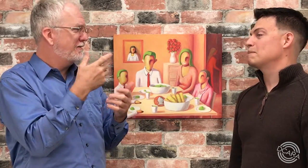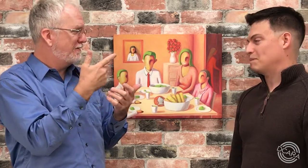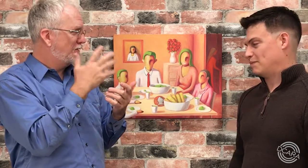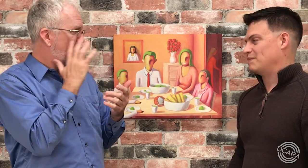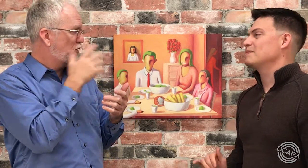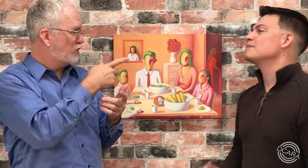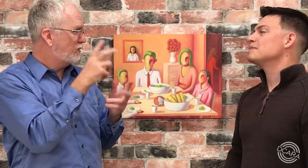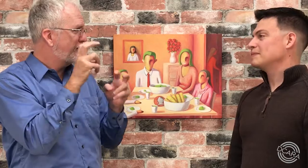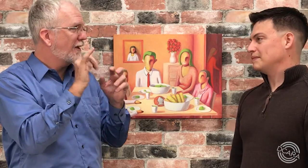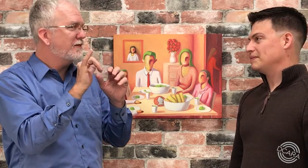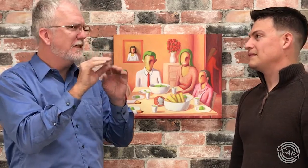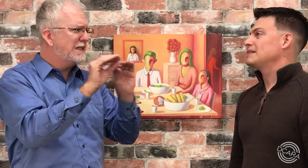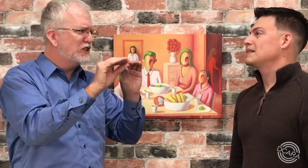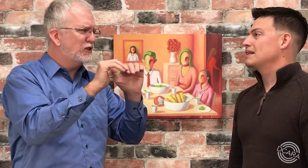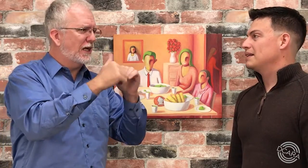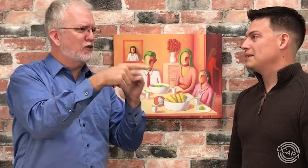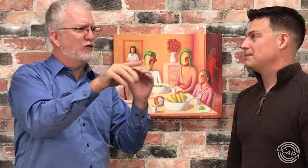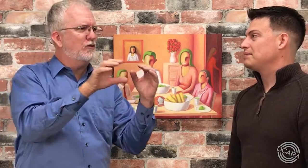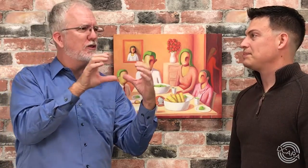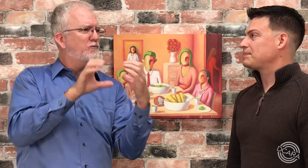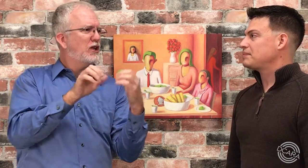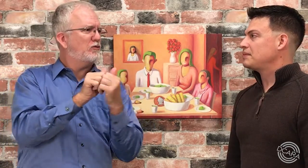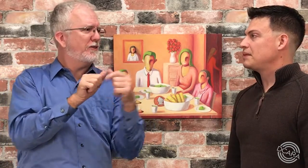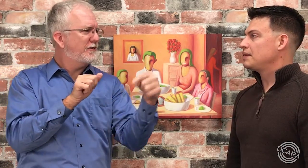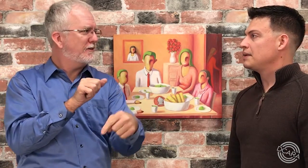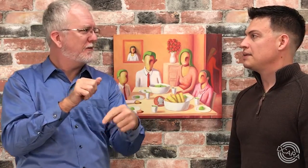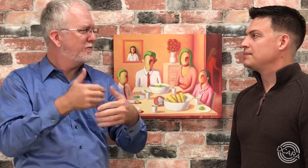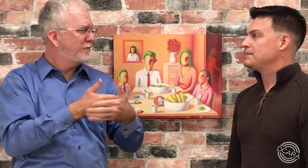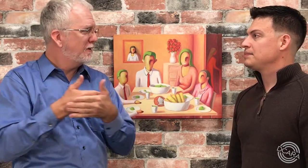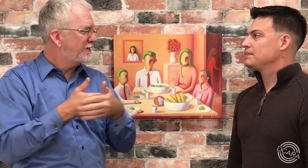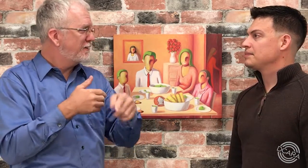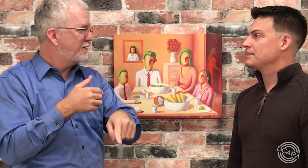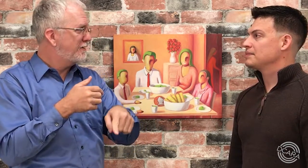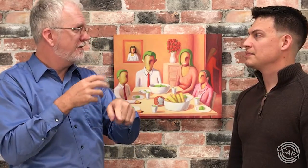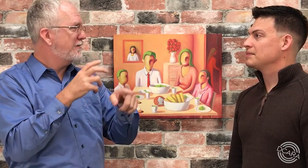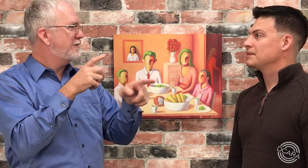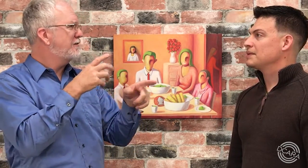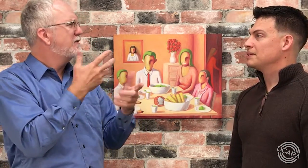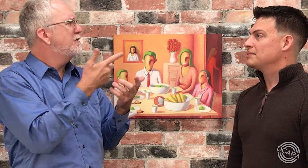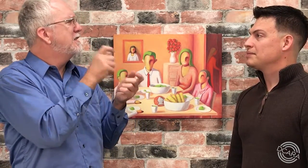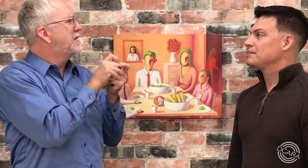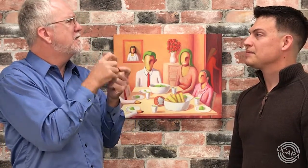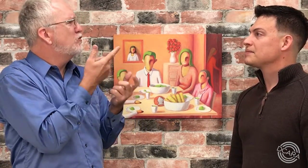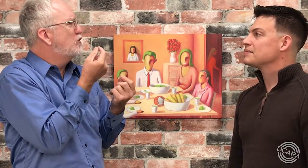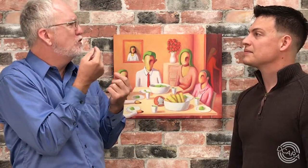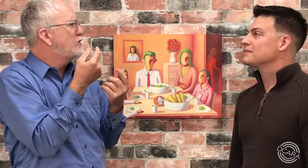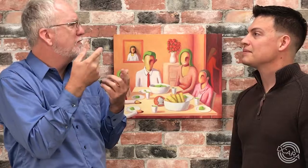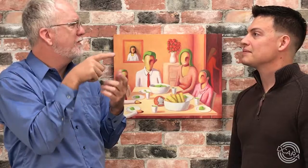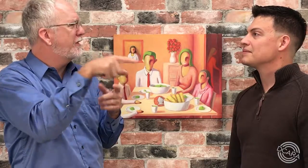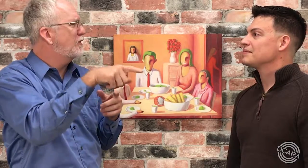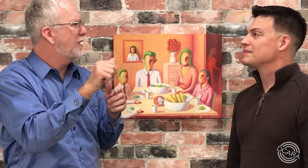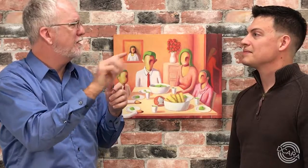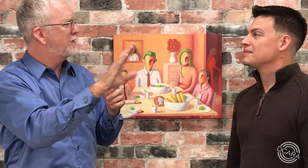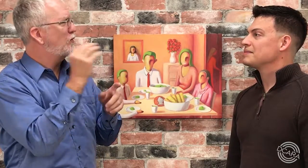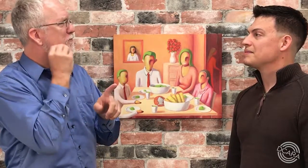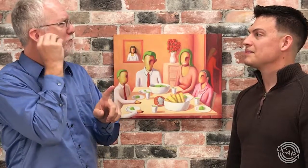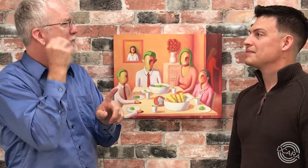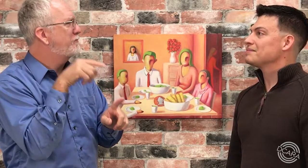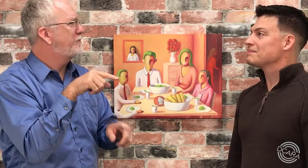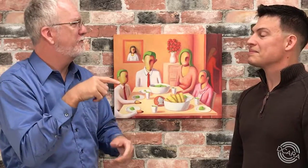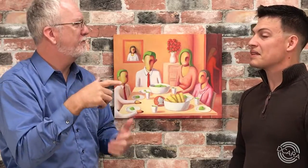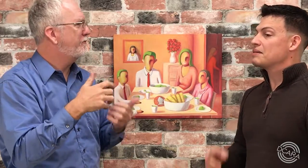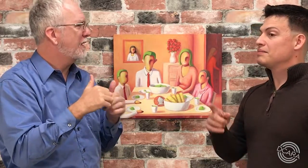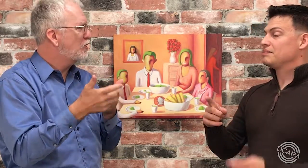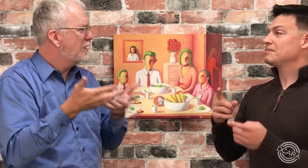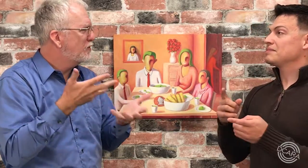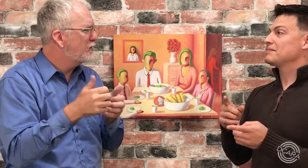Will you teach the parents how to communicate with their child? Exactly what will you do in their home?